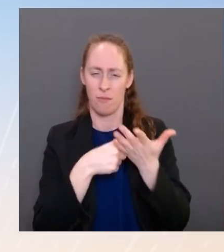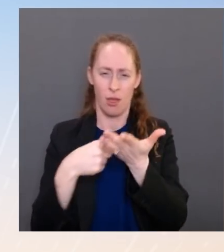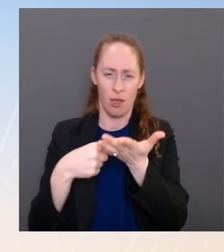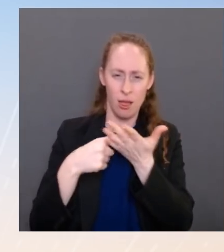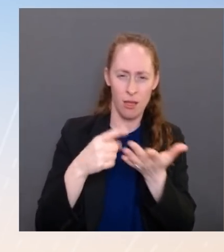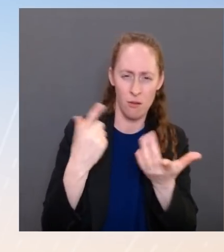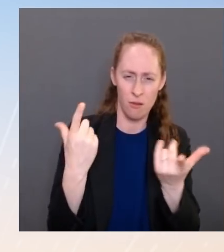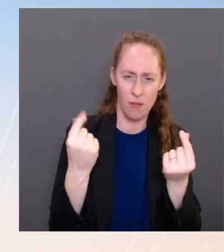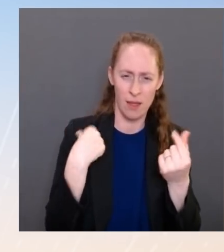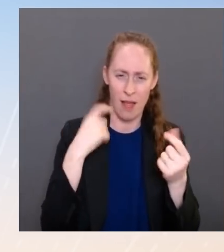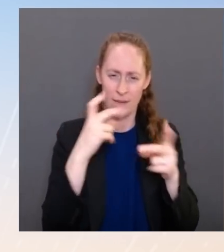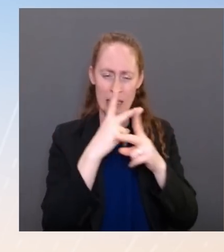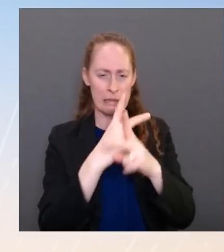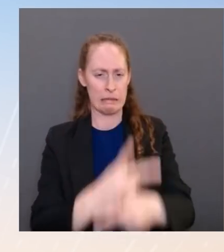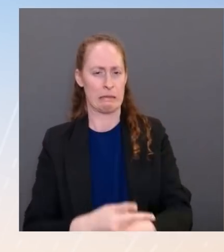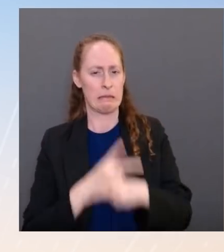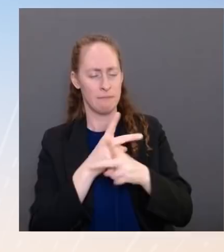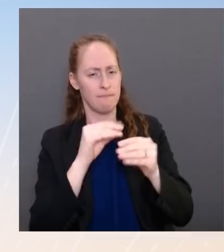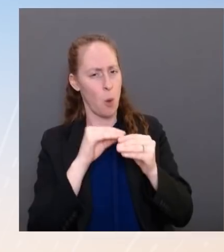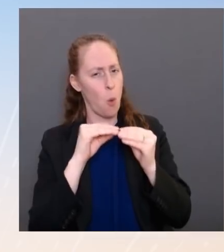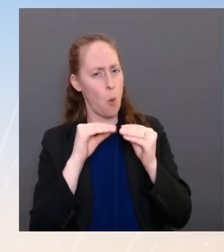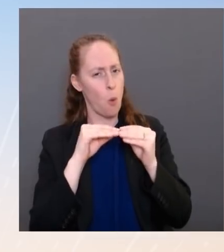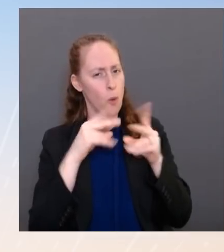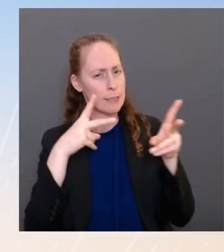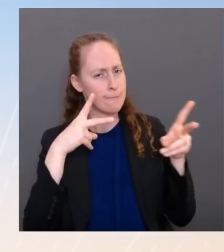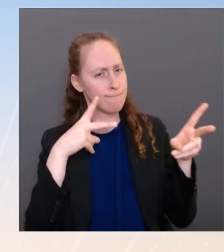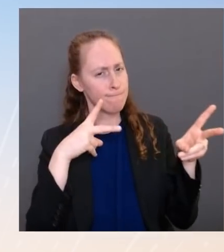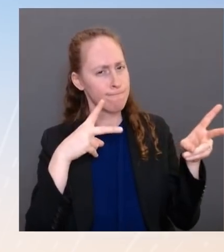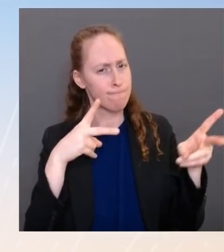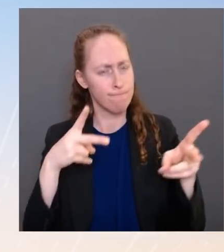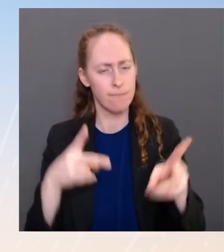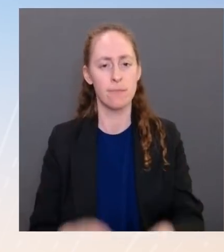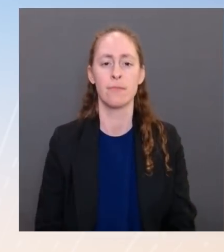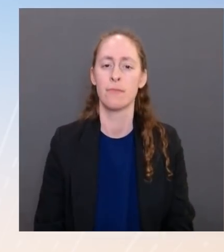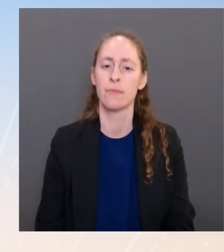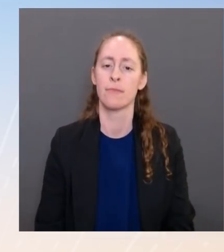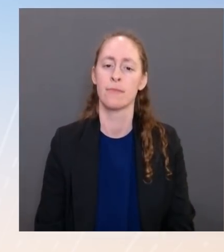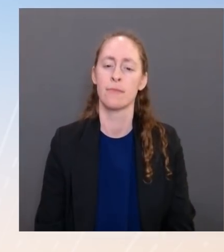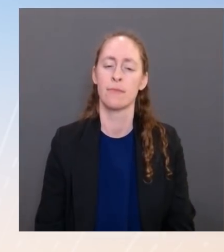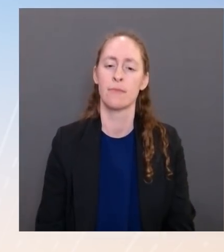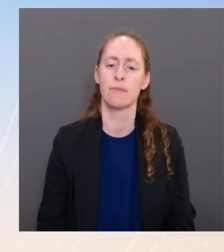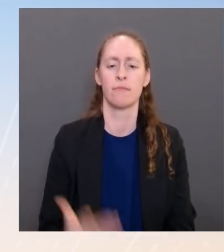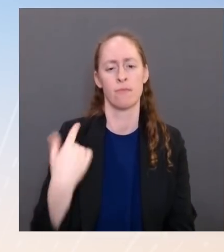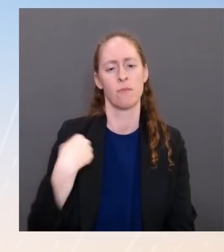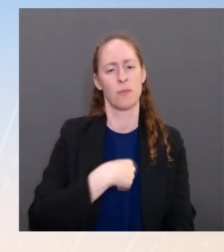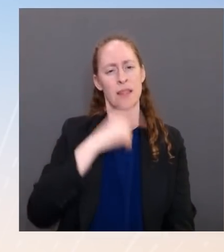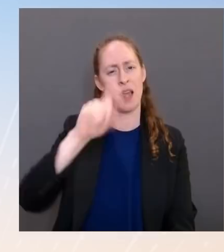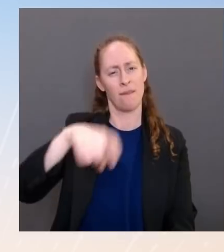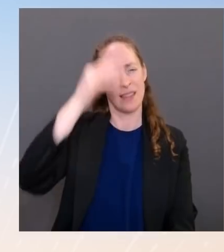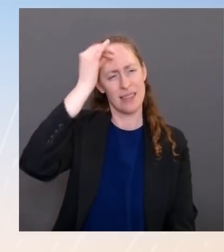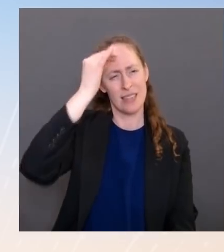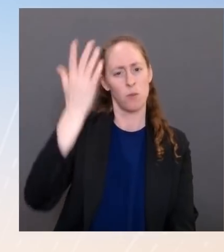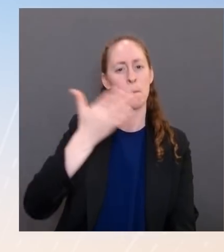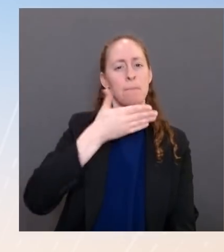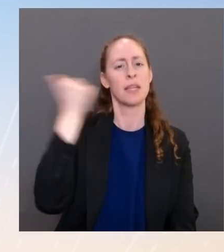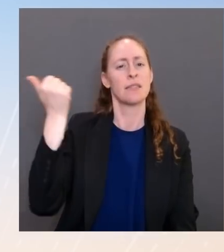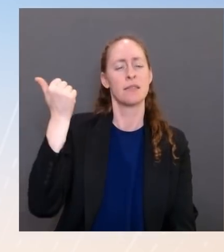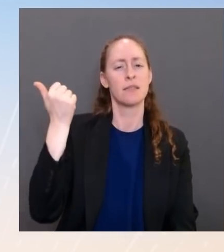where it would be advantageous to take steps that would help, you know, reduce wages -- or increase wages and help certain industries that are --